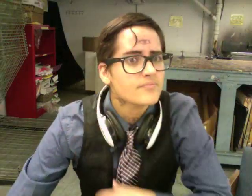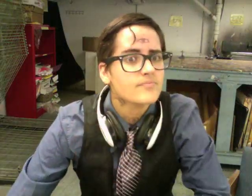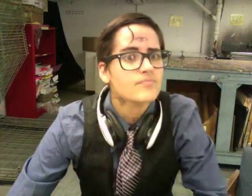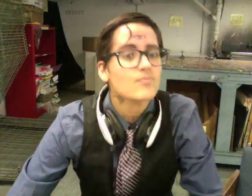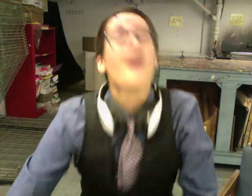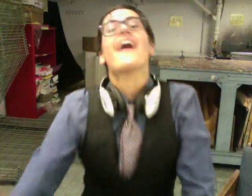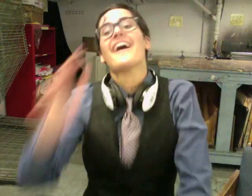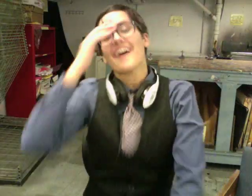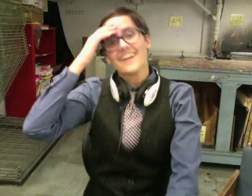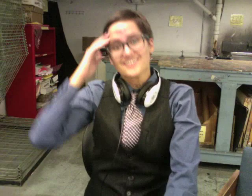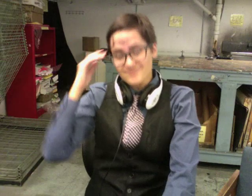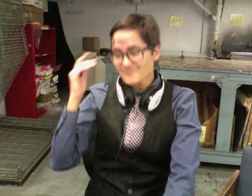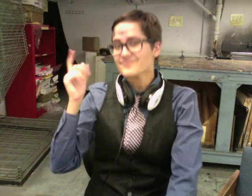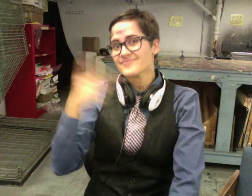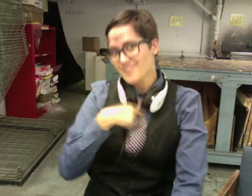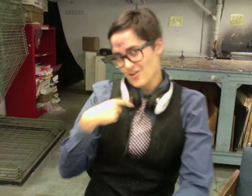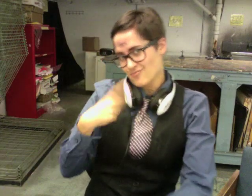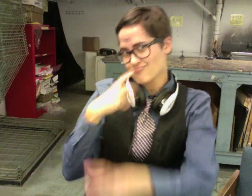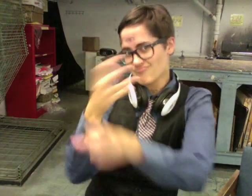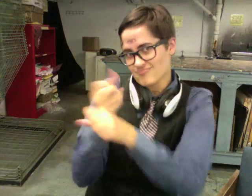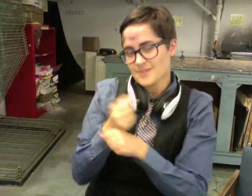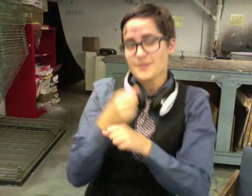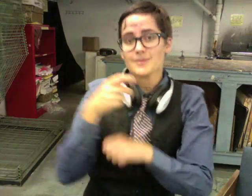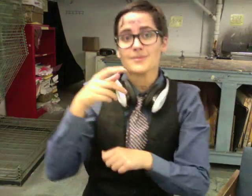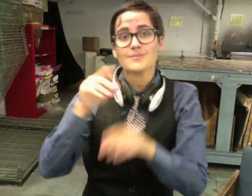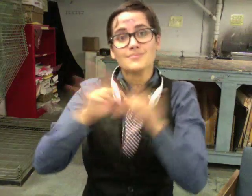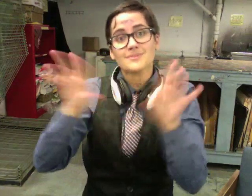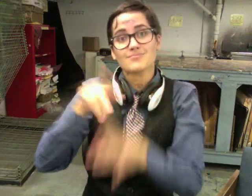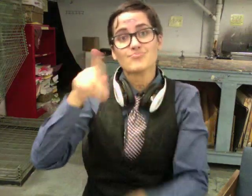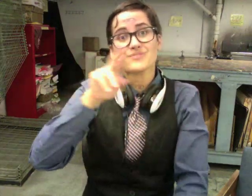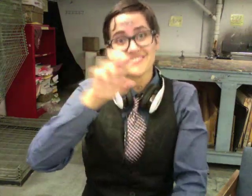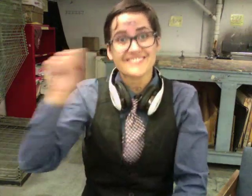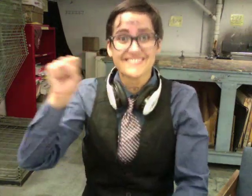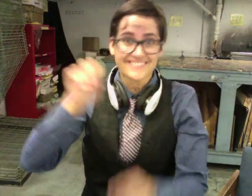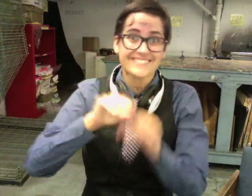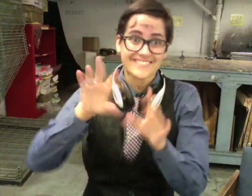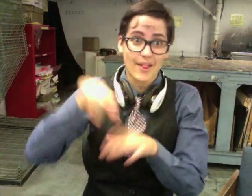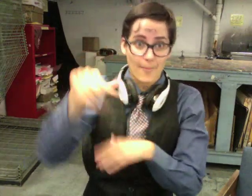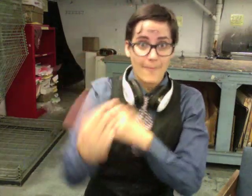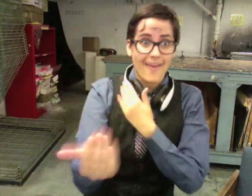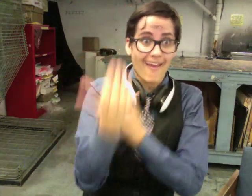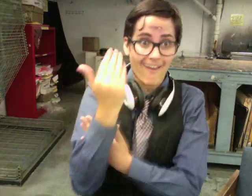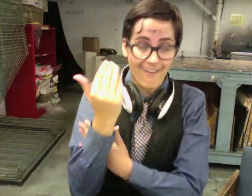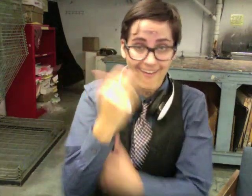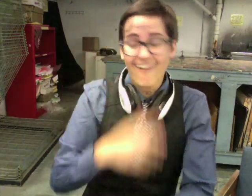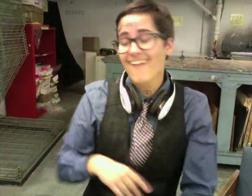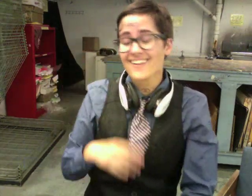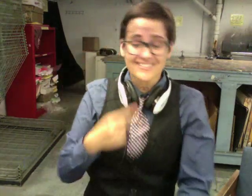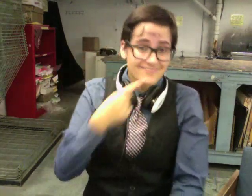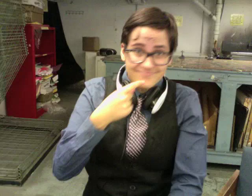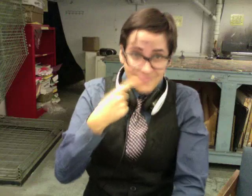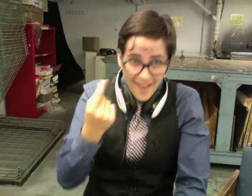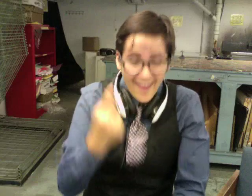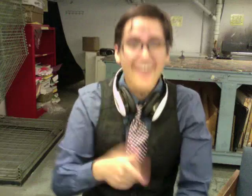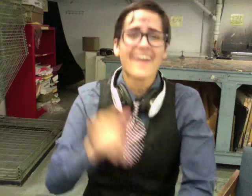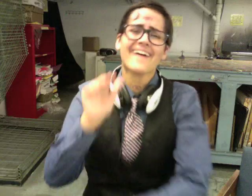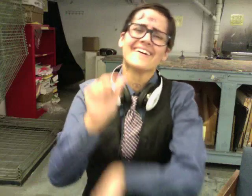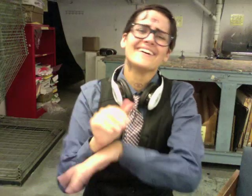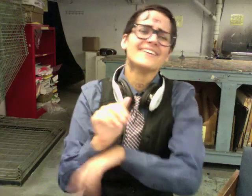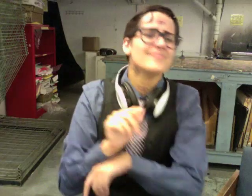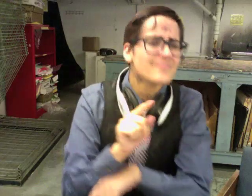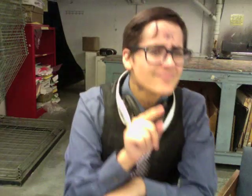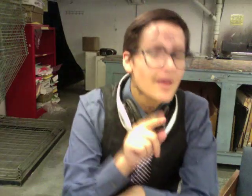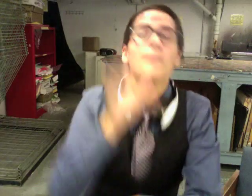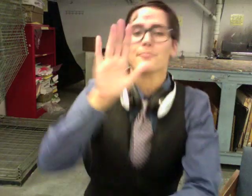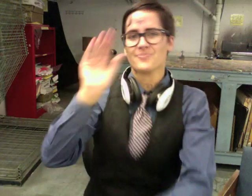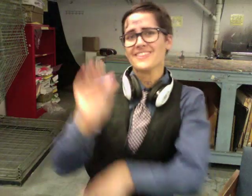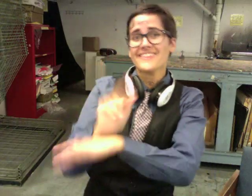We received a press release this morning: "The Night Vale business association is proud